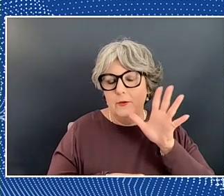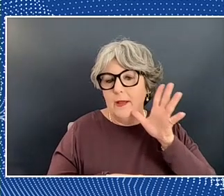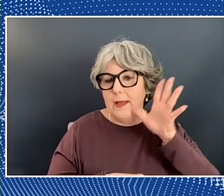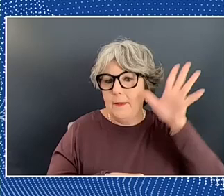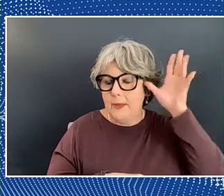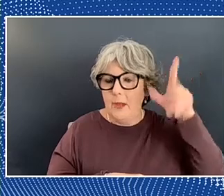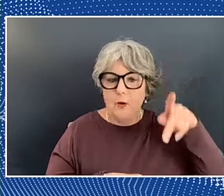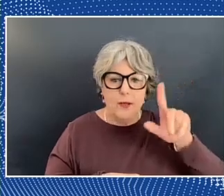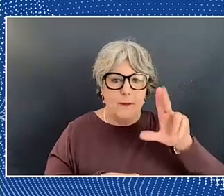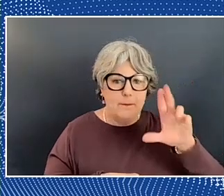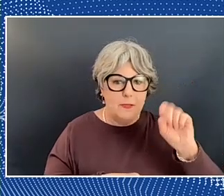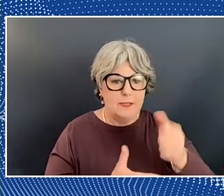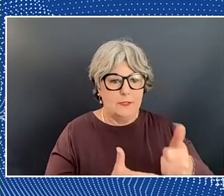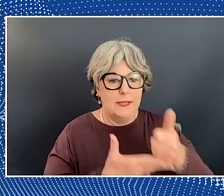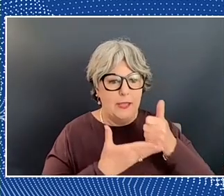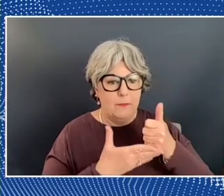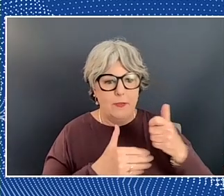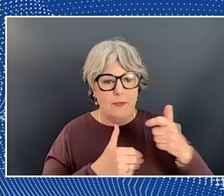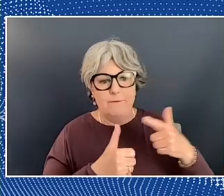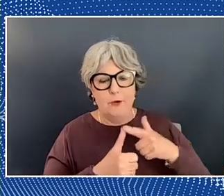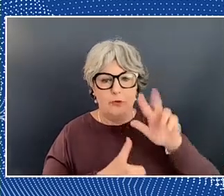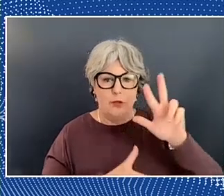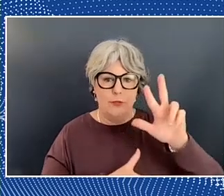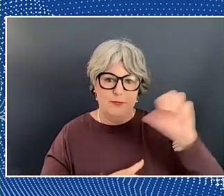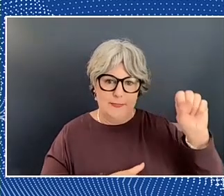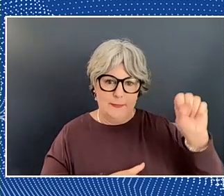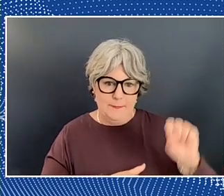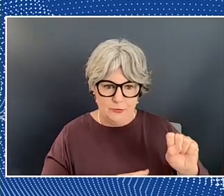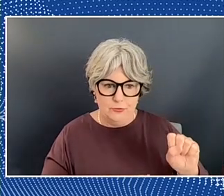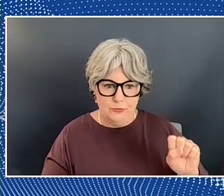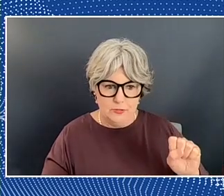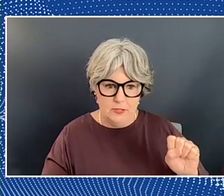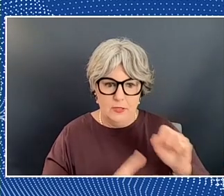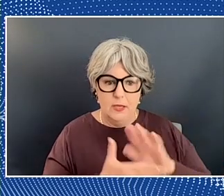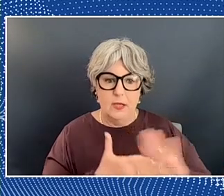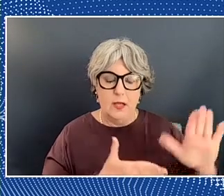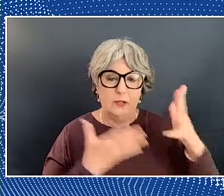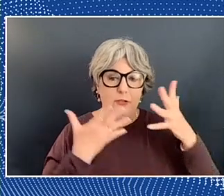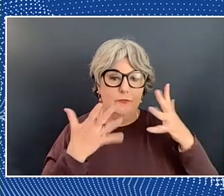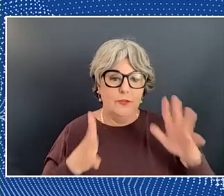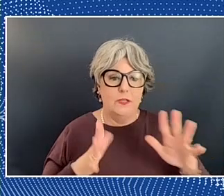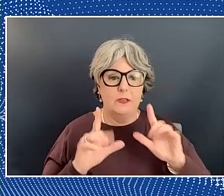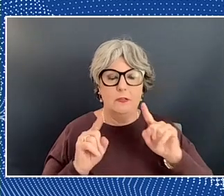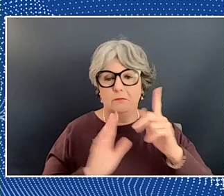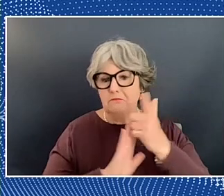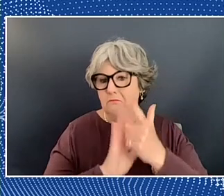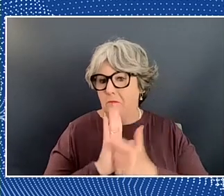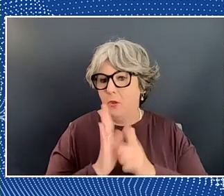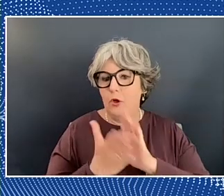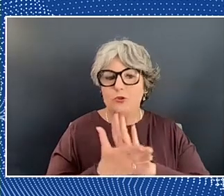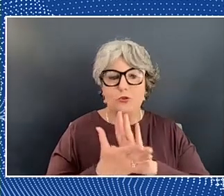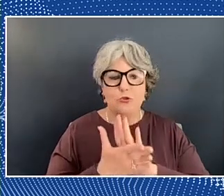me in my first three semesters. After college, I wanted to attend law school, but I did not pursue it because I